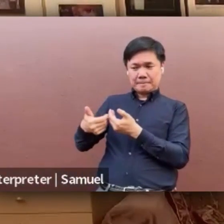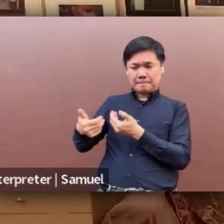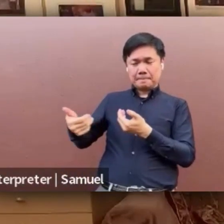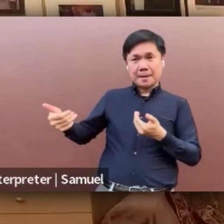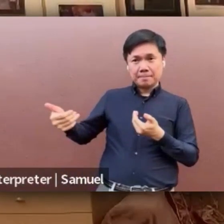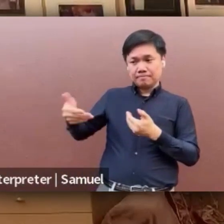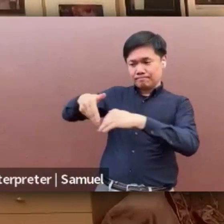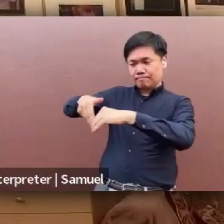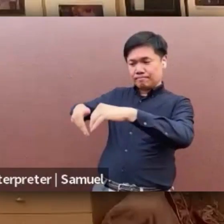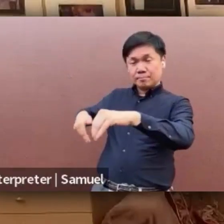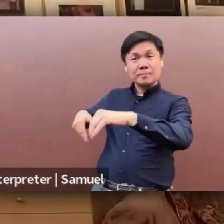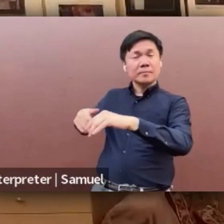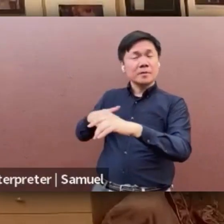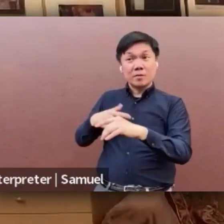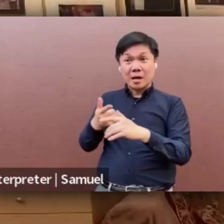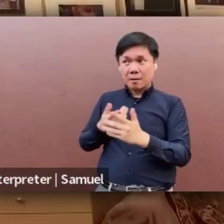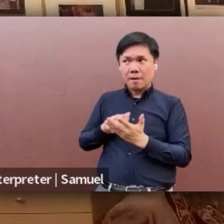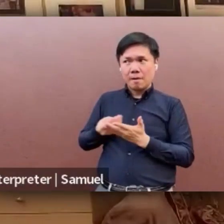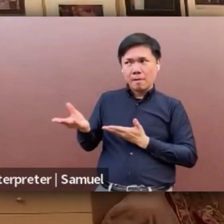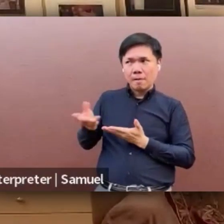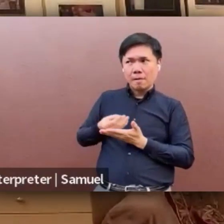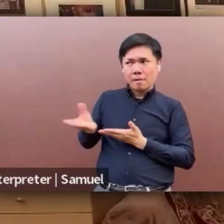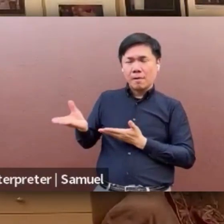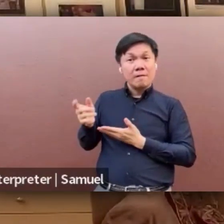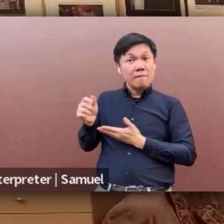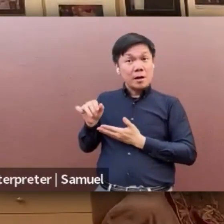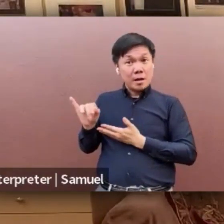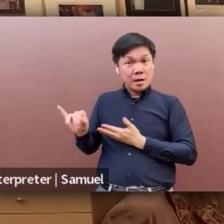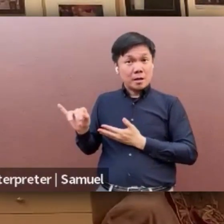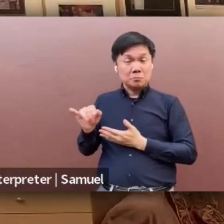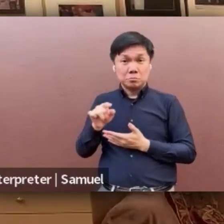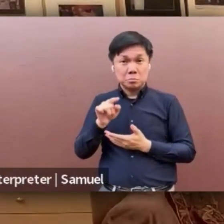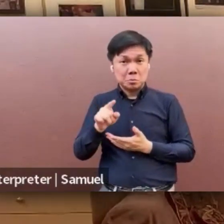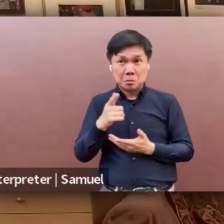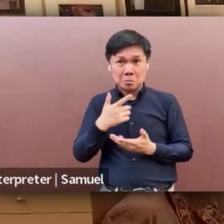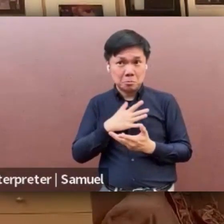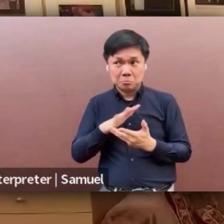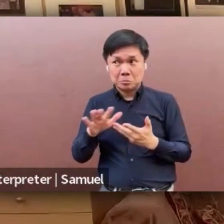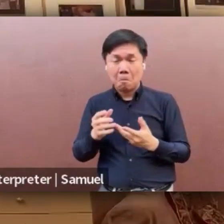You know, the context gets provided to the AI system when you're interacting with it, but the